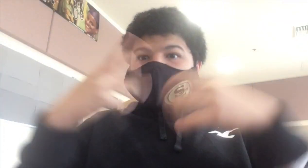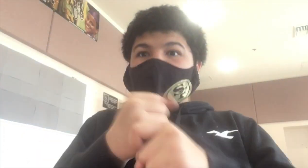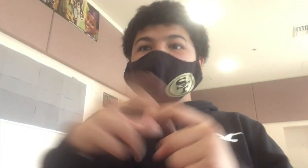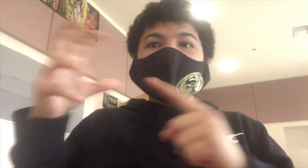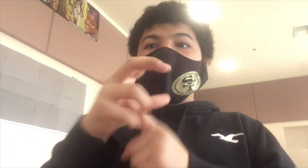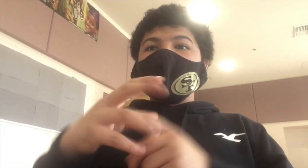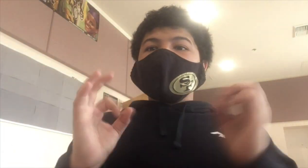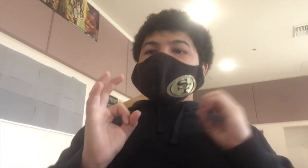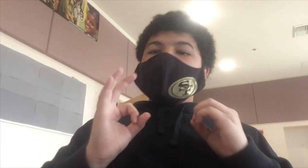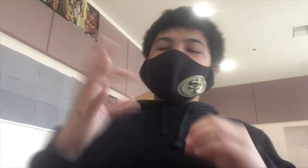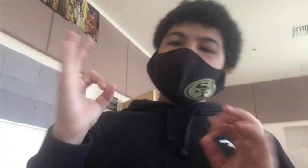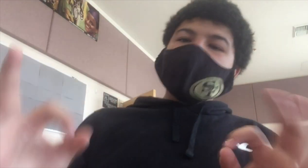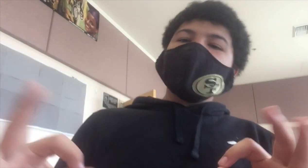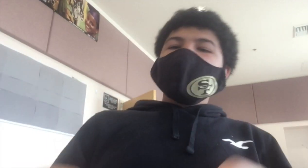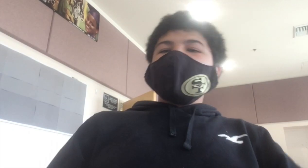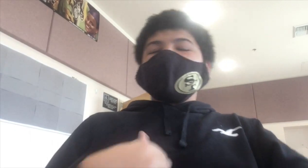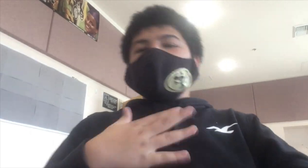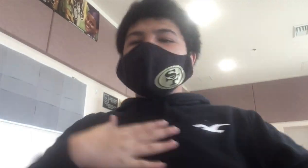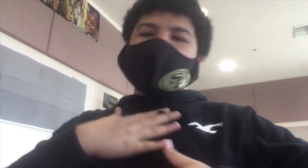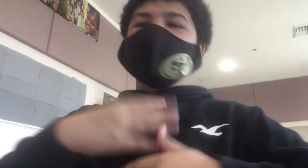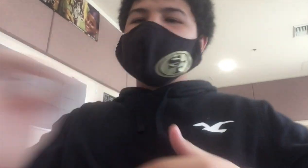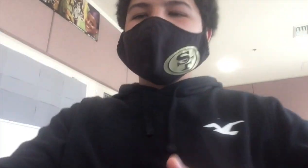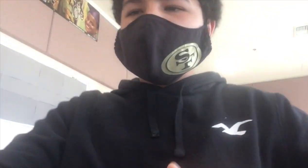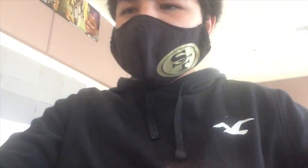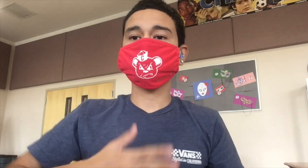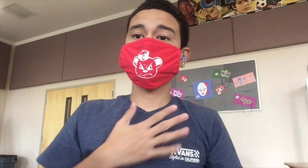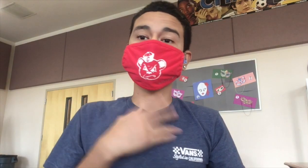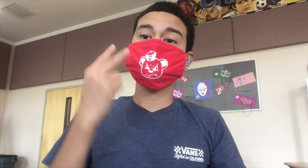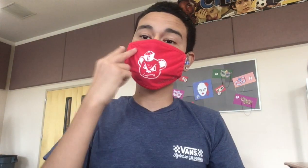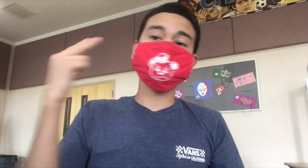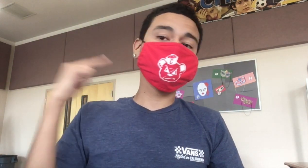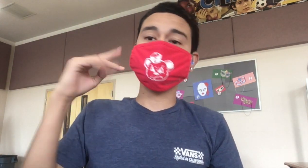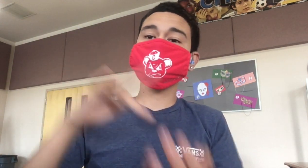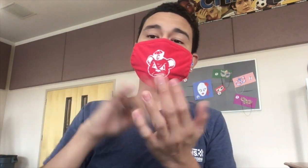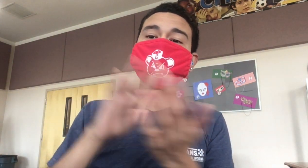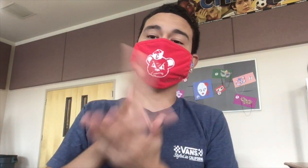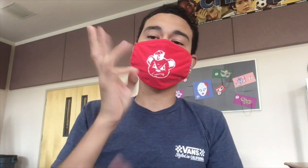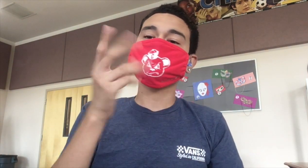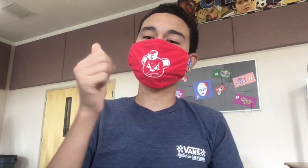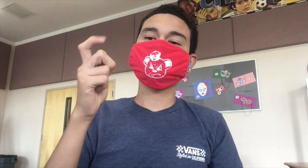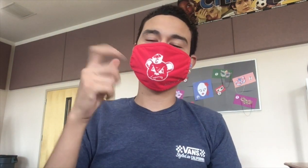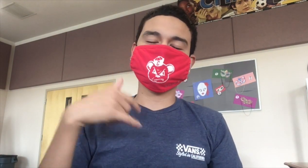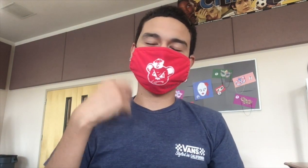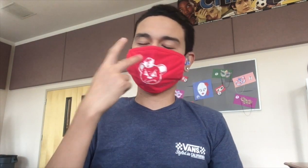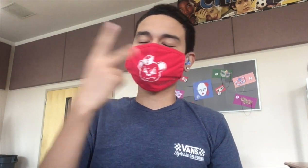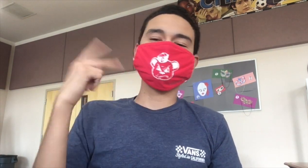And also because of football, we won the championship. I was excellent. I enjoyed it. Favorite memory of middle